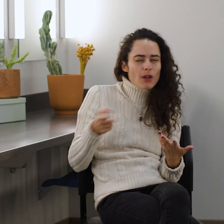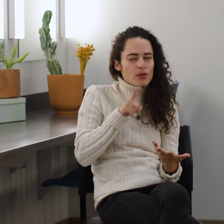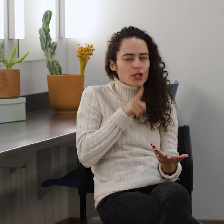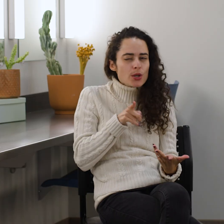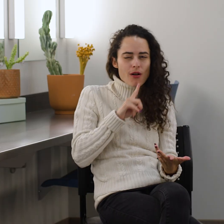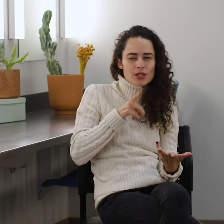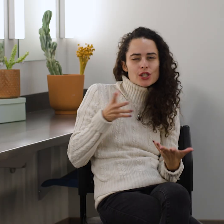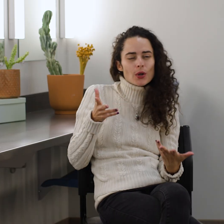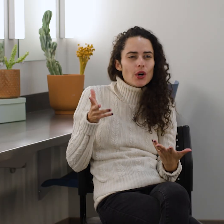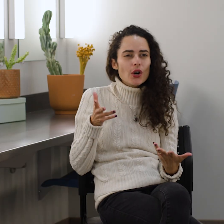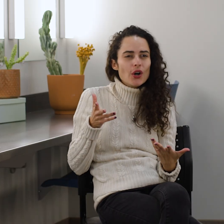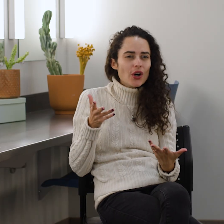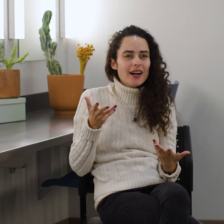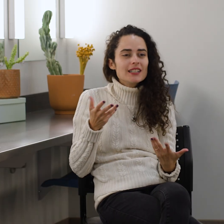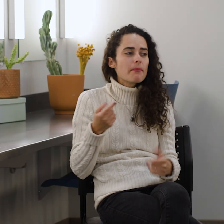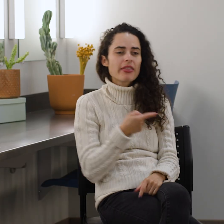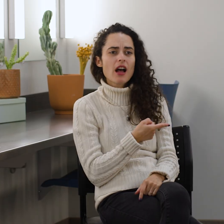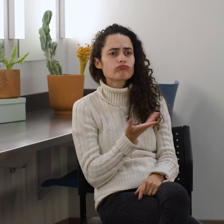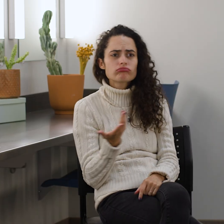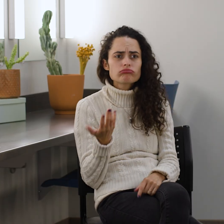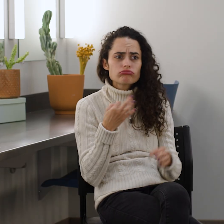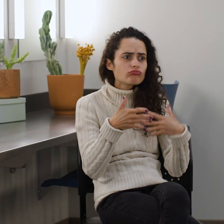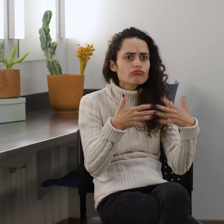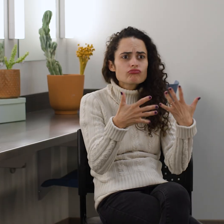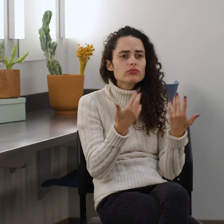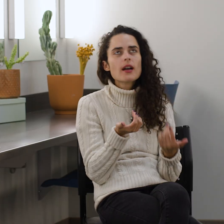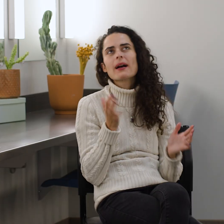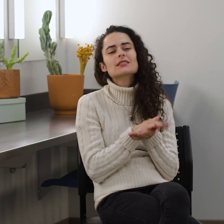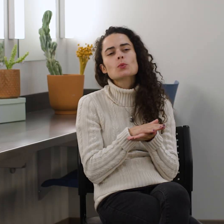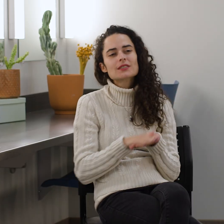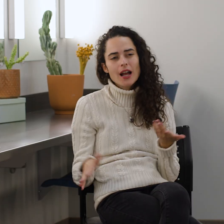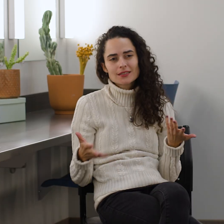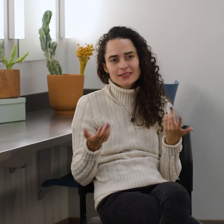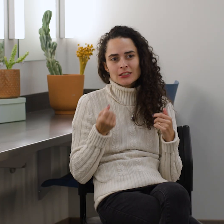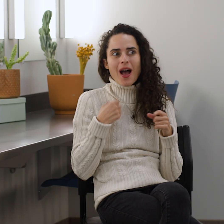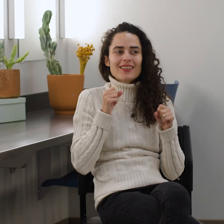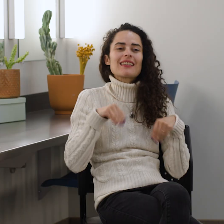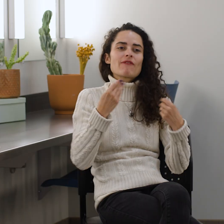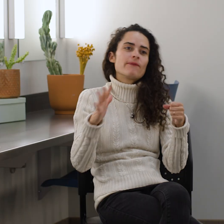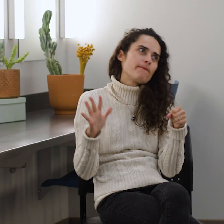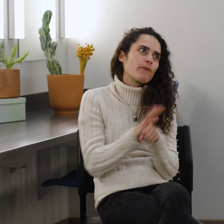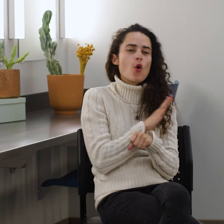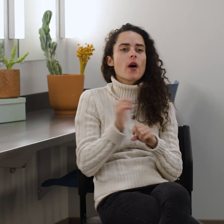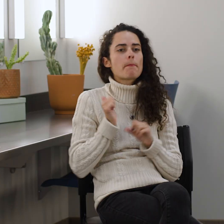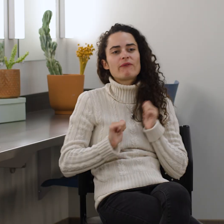Like, are you sure there isn’t more I could be doing? But with Marlee, I was able to give a full performance